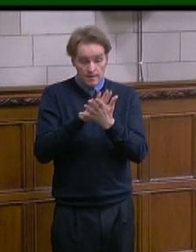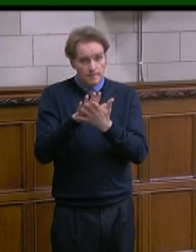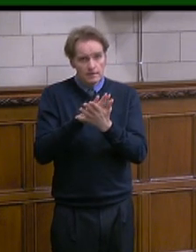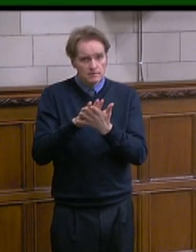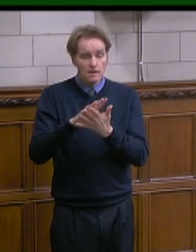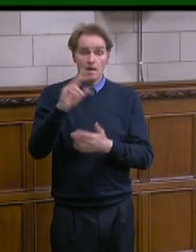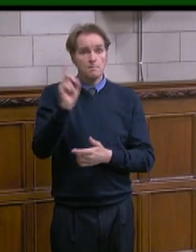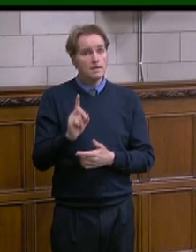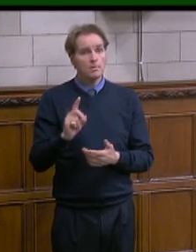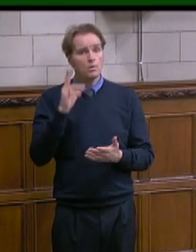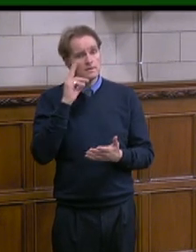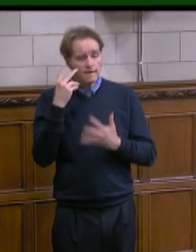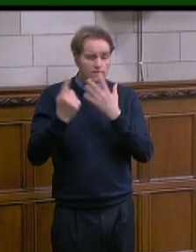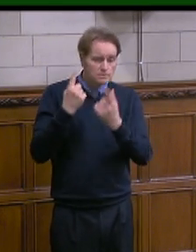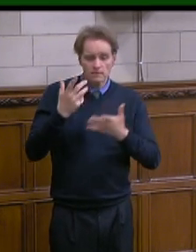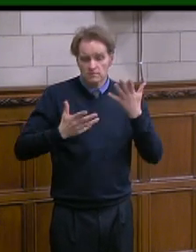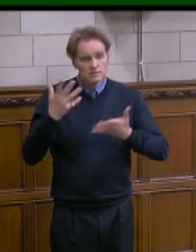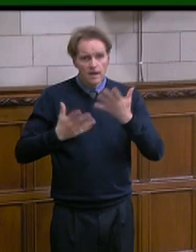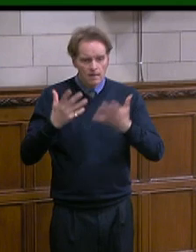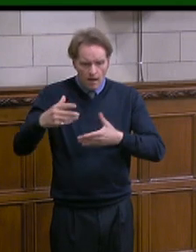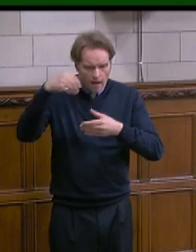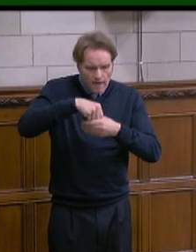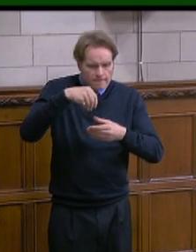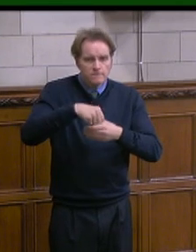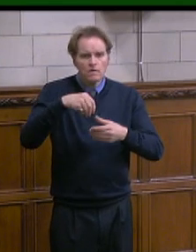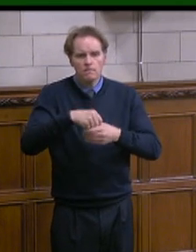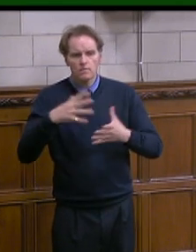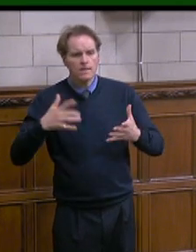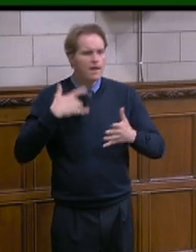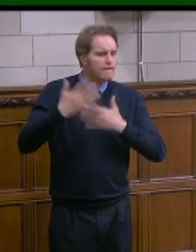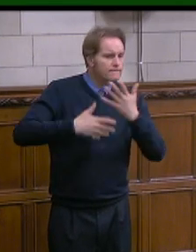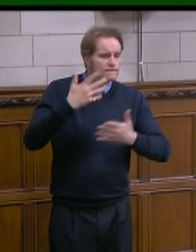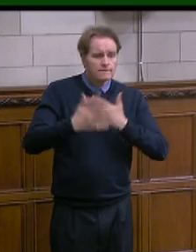“fully involved in all aspects of daily and public life” north of the border.